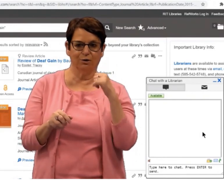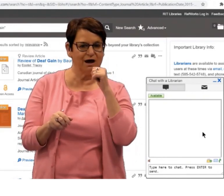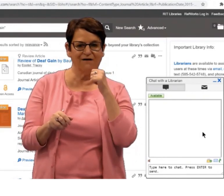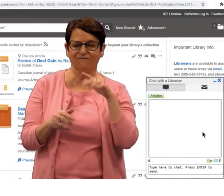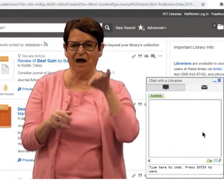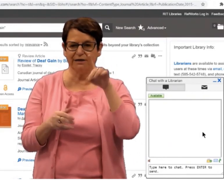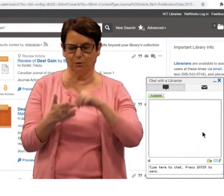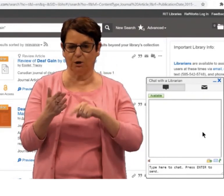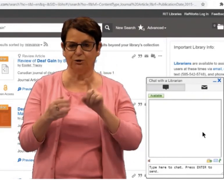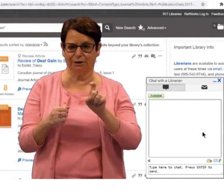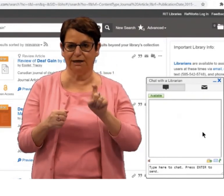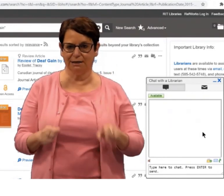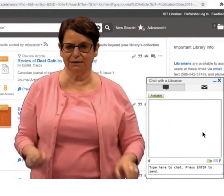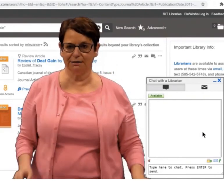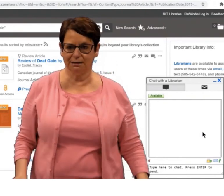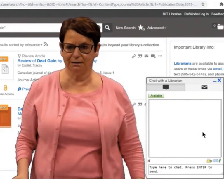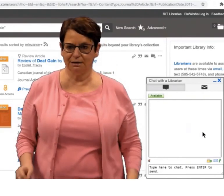if you're not able to find what you need.